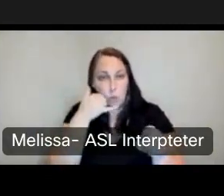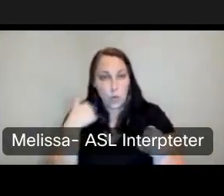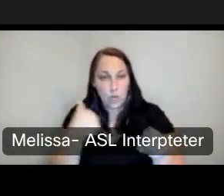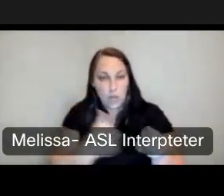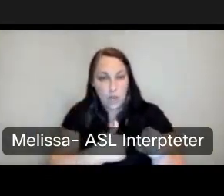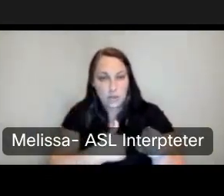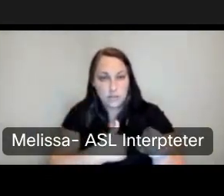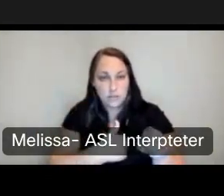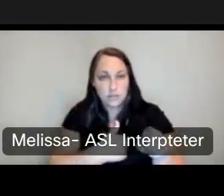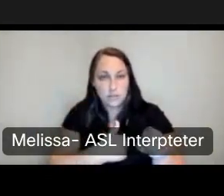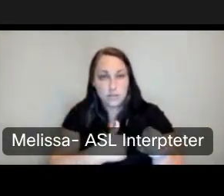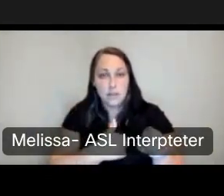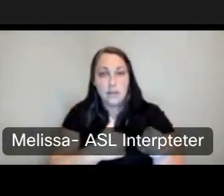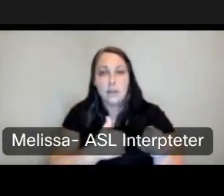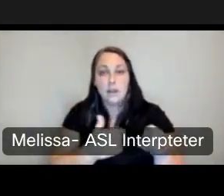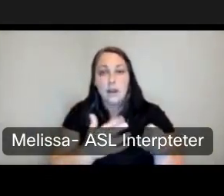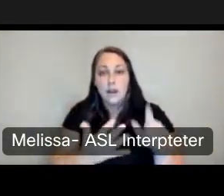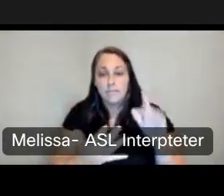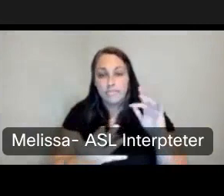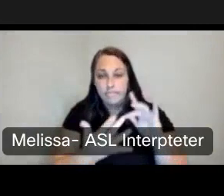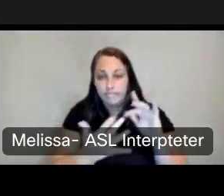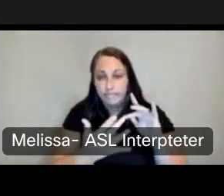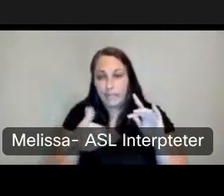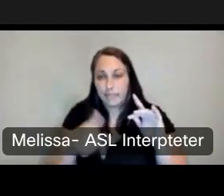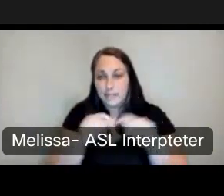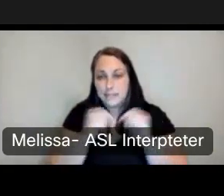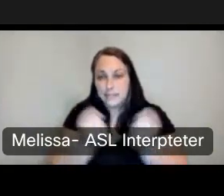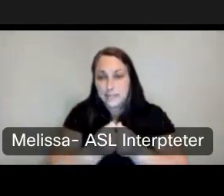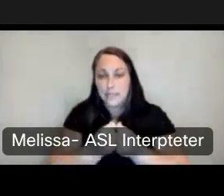connect you with someone from our project team and we will make those arrangements